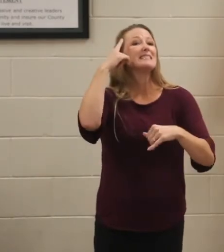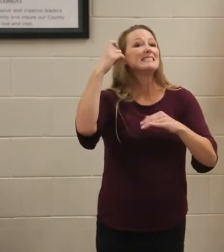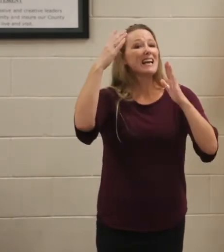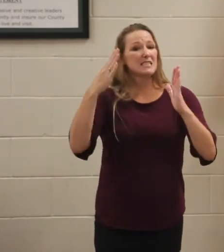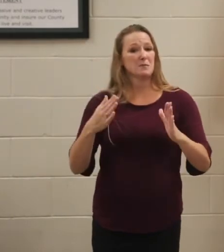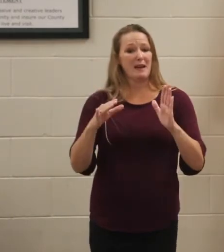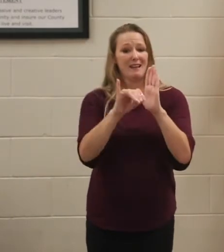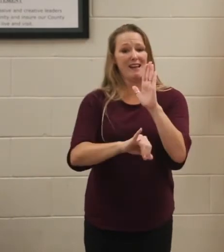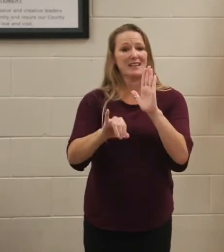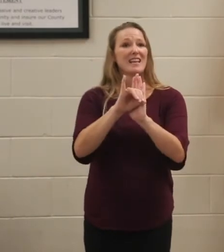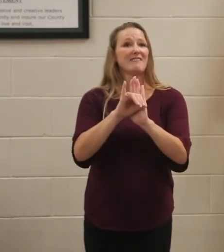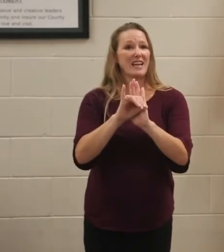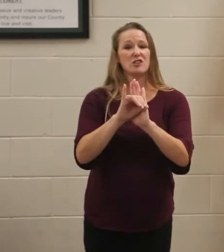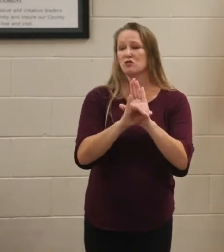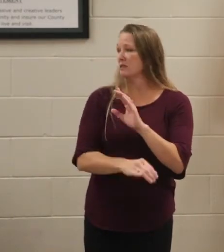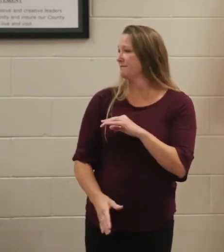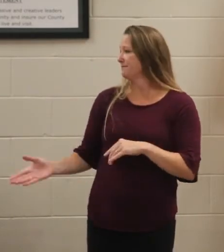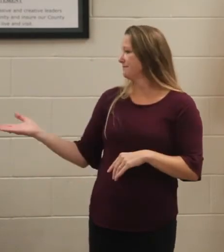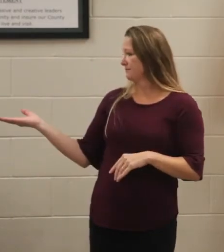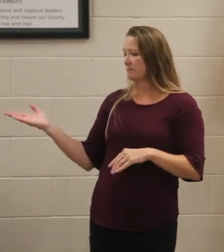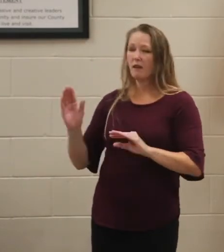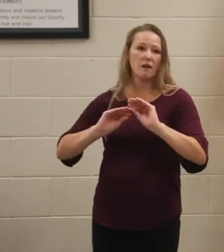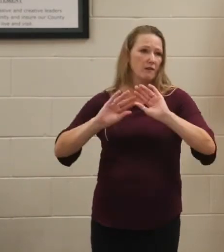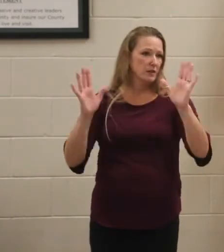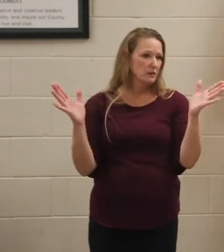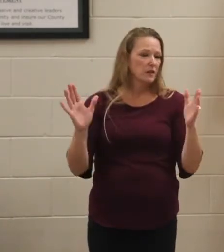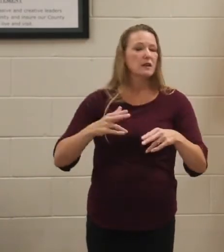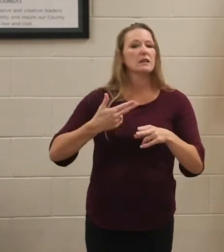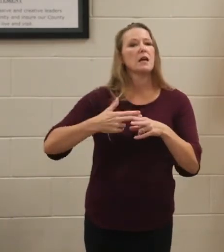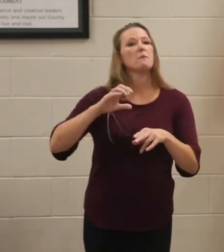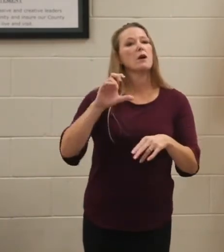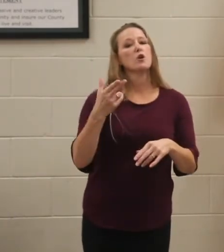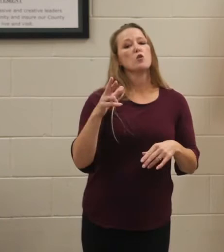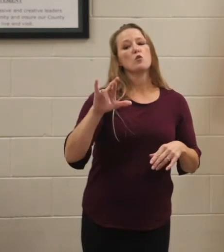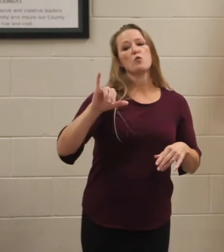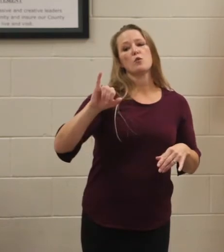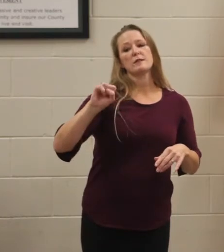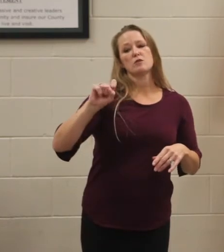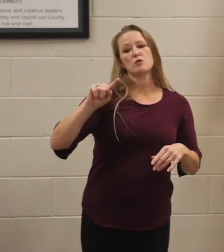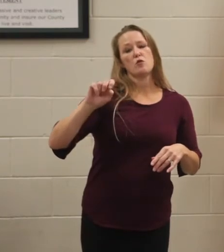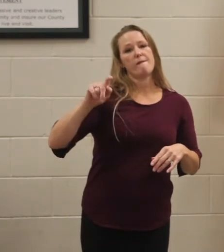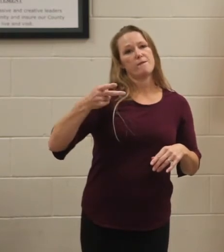as you can see up to my right is identified as Christopher Michael Straub.